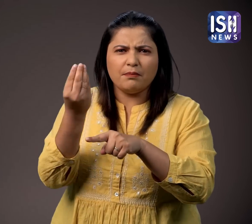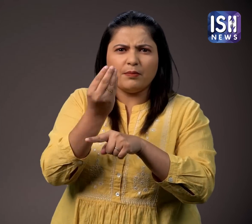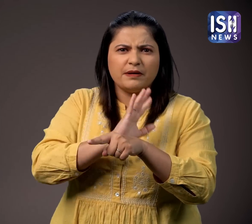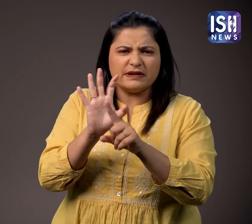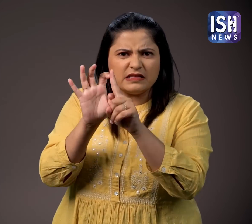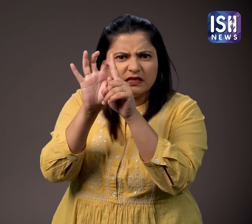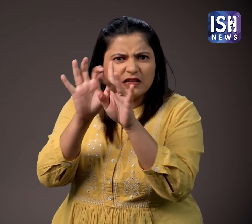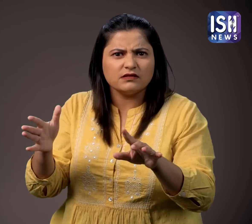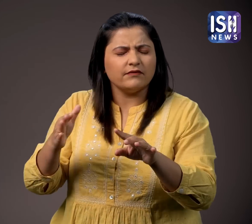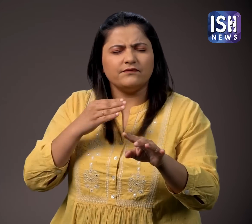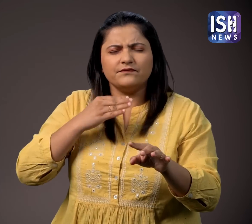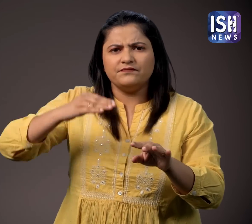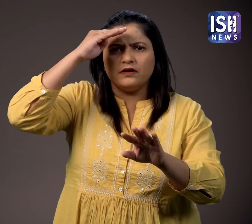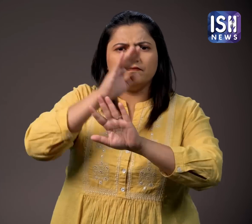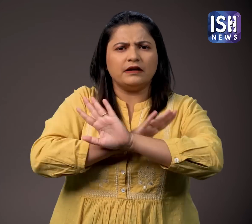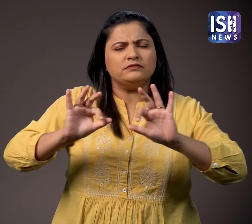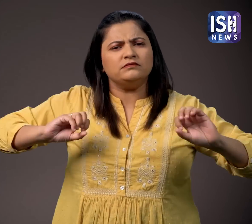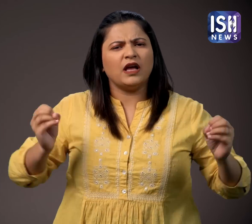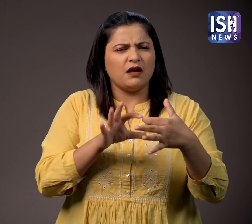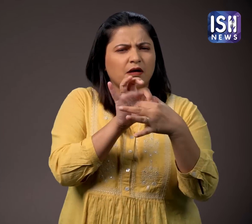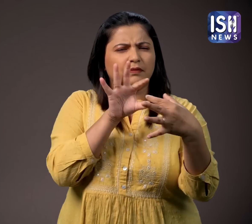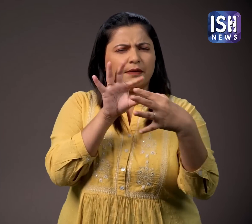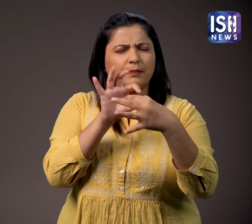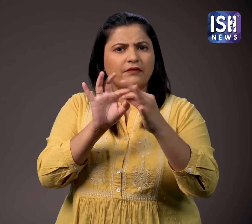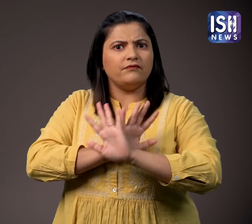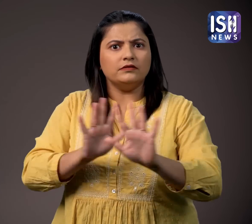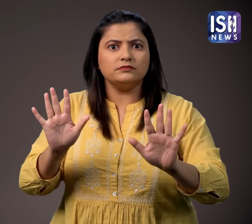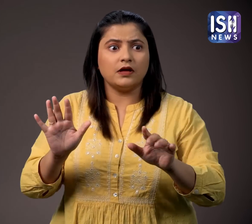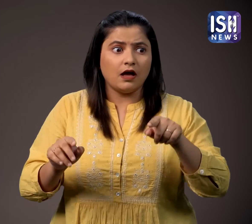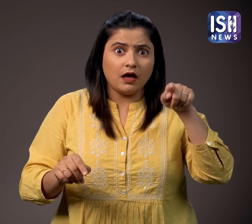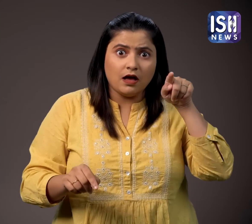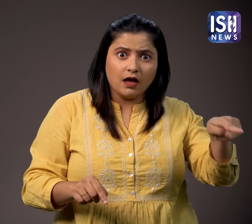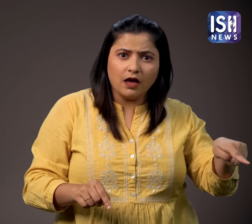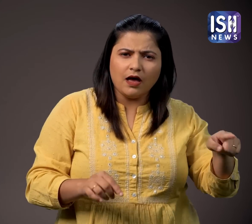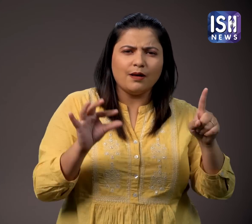With the recent attack, India said enough and broke all trade ties with Pakistan.